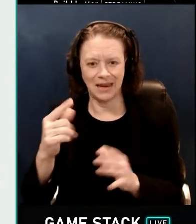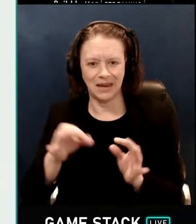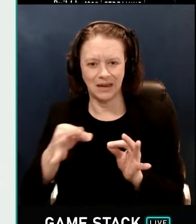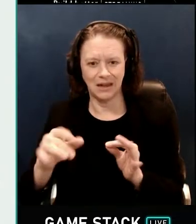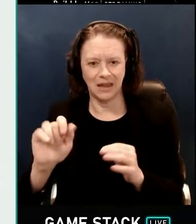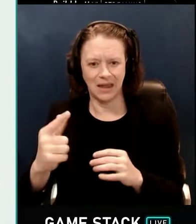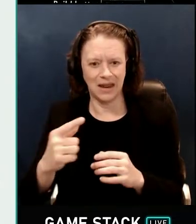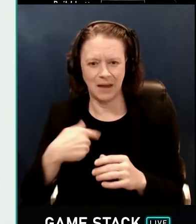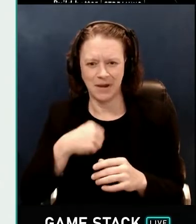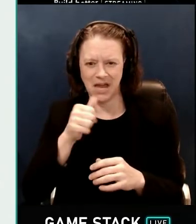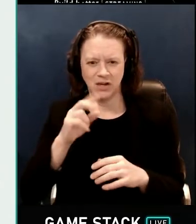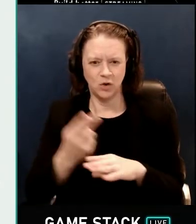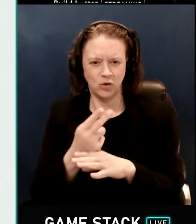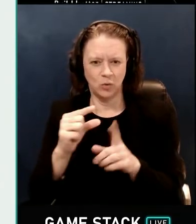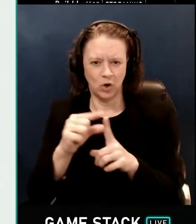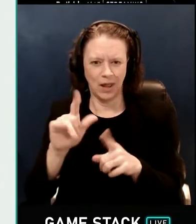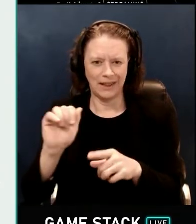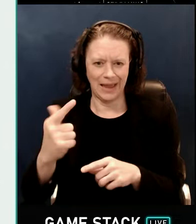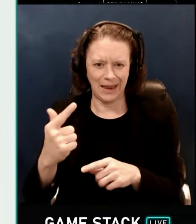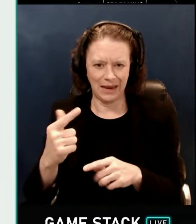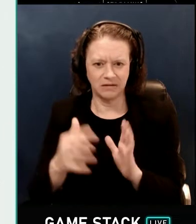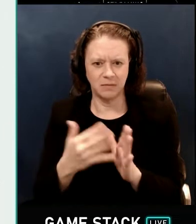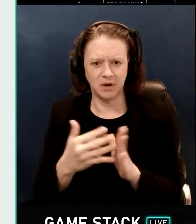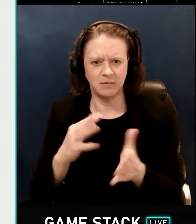It's sometimes it's used to refer to other things as well.